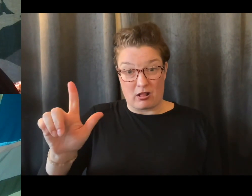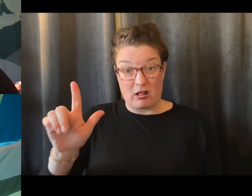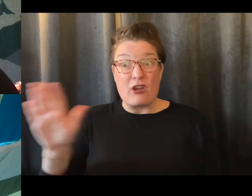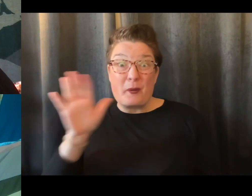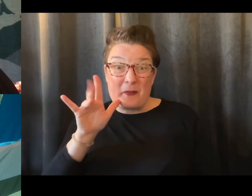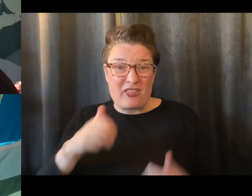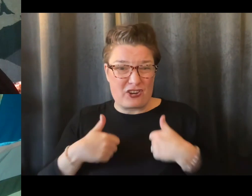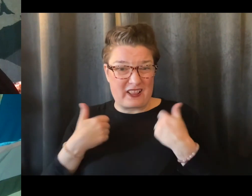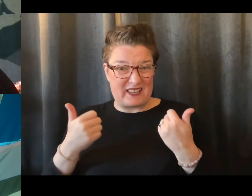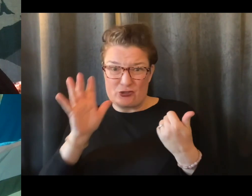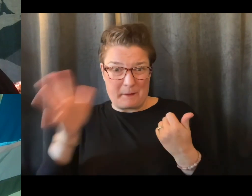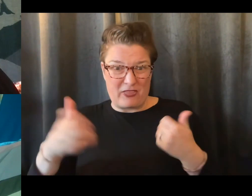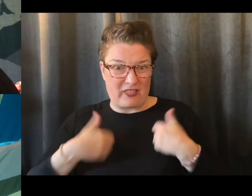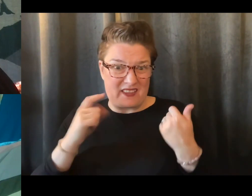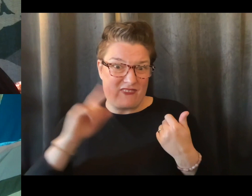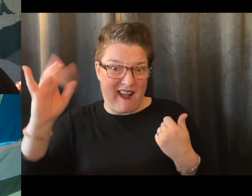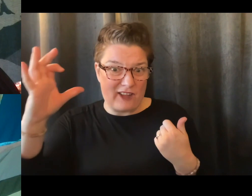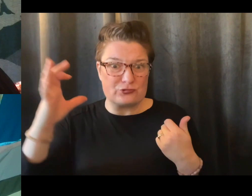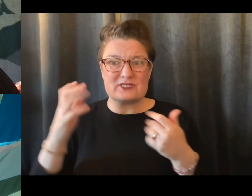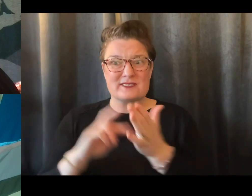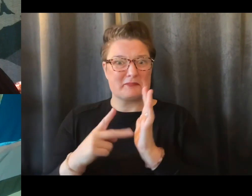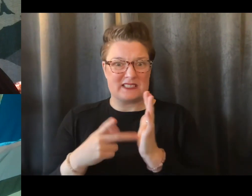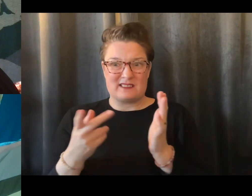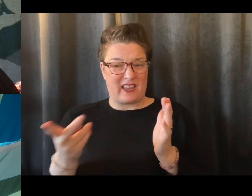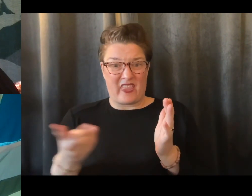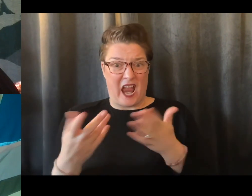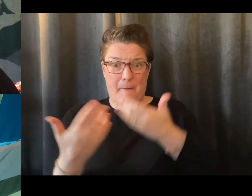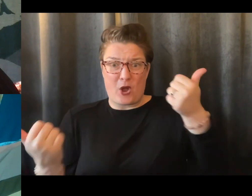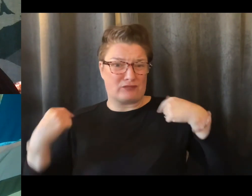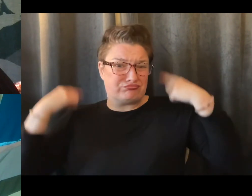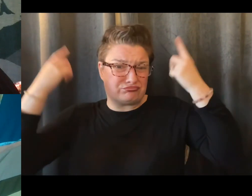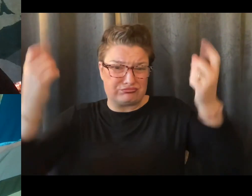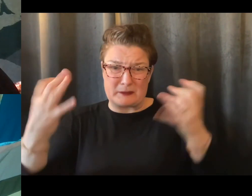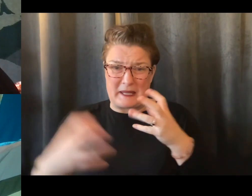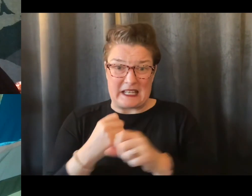Yeah, so I just like, oh my God, it just feels like the vibration through